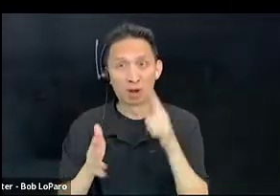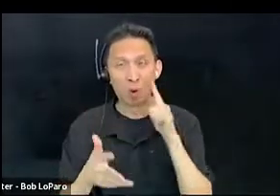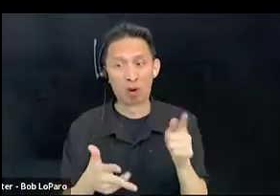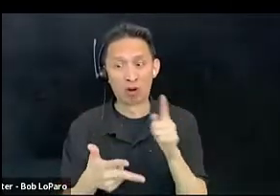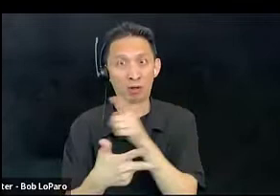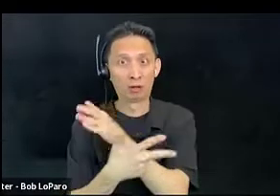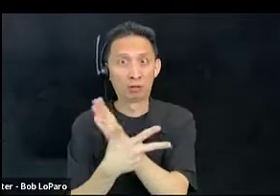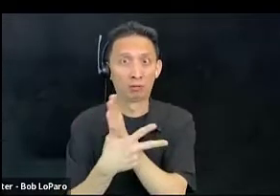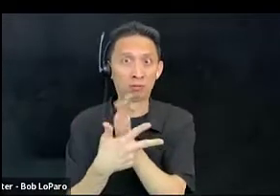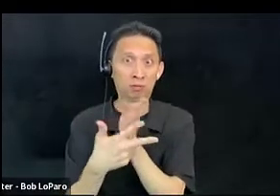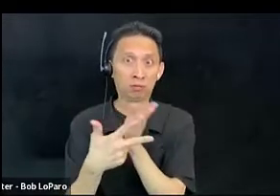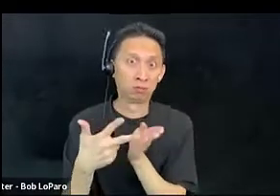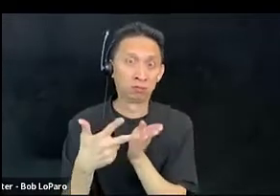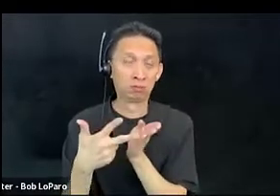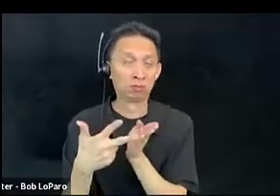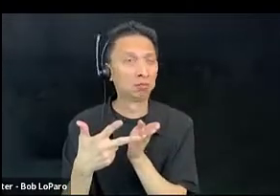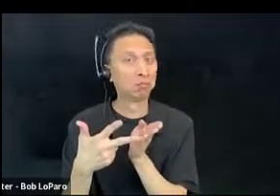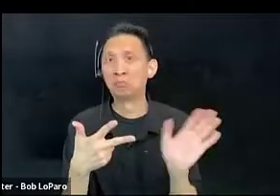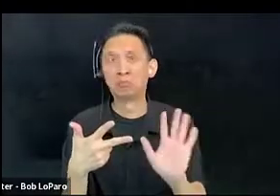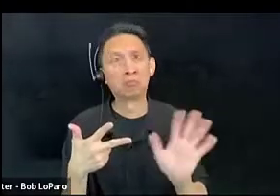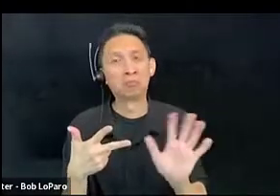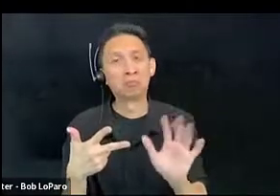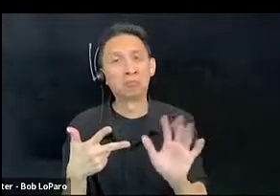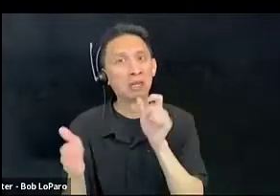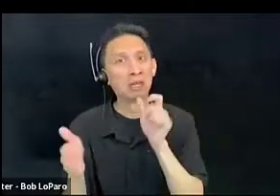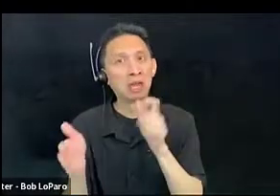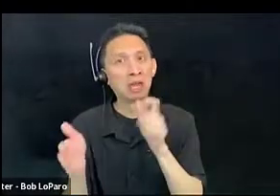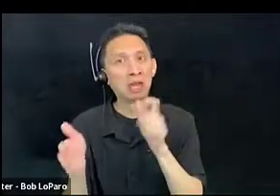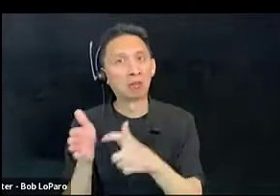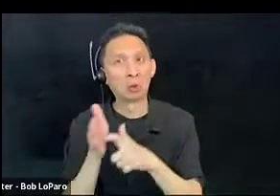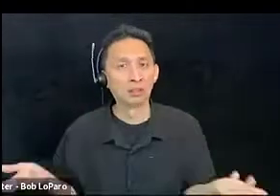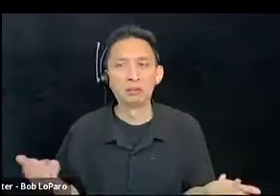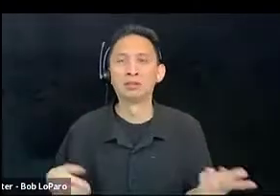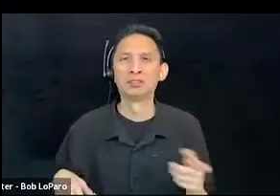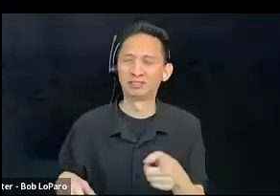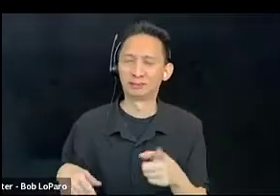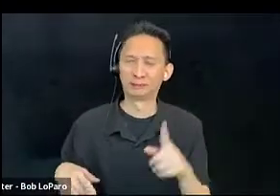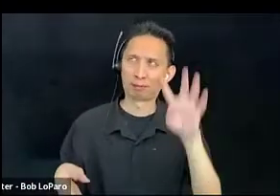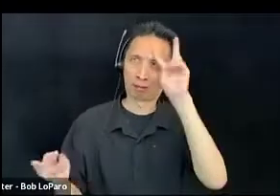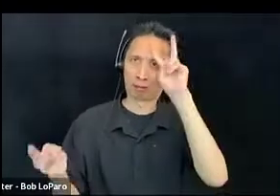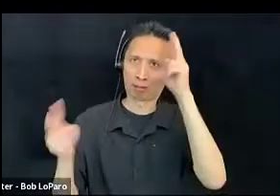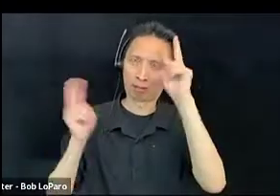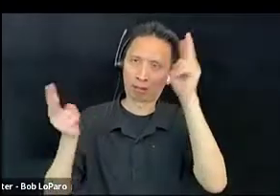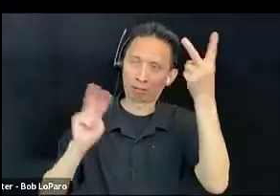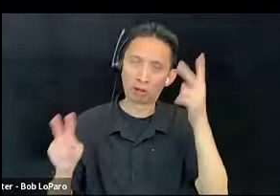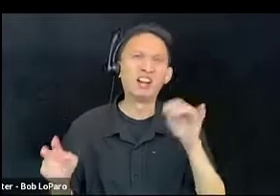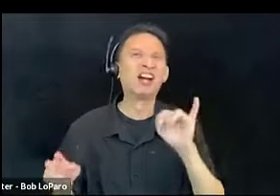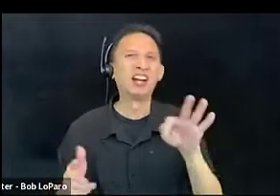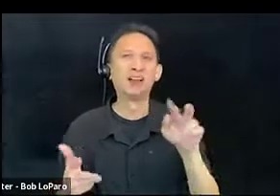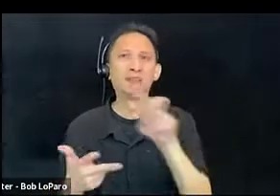that's a major misconception about CVI, that kids only get into phase three if they have language.